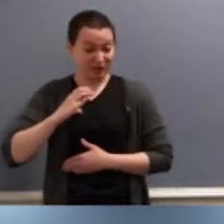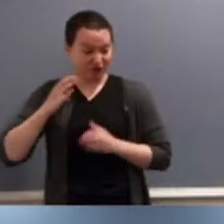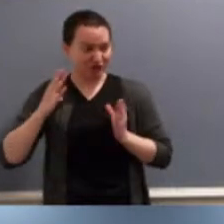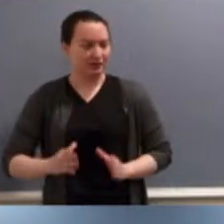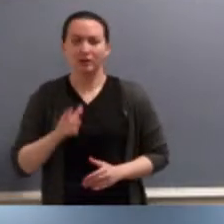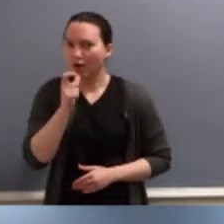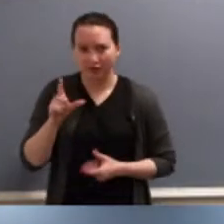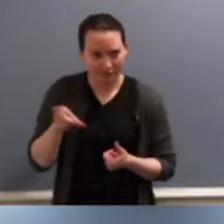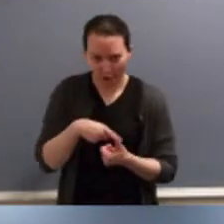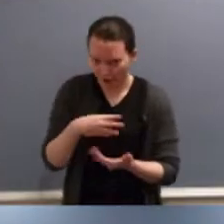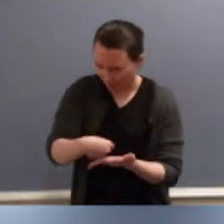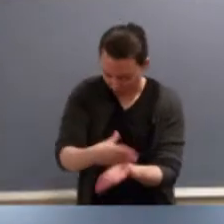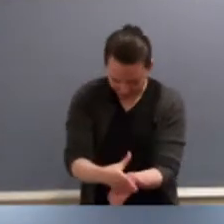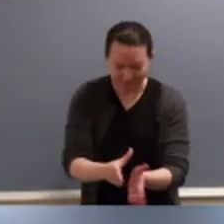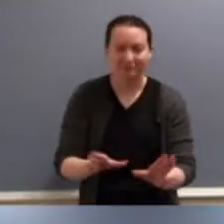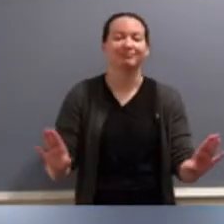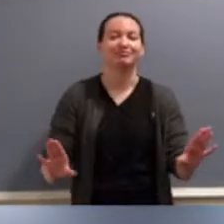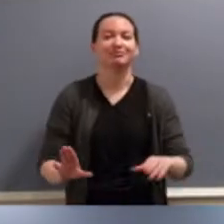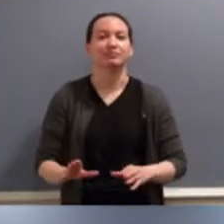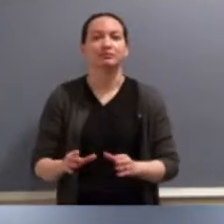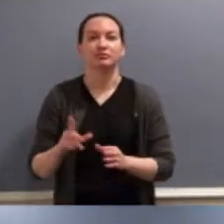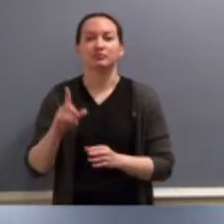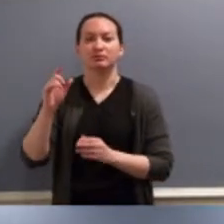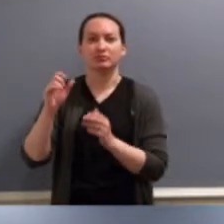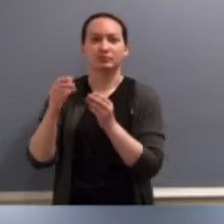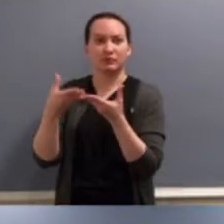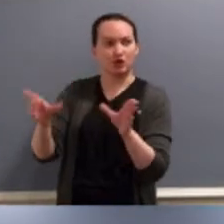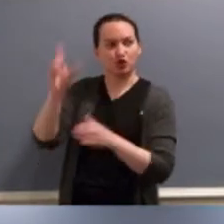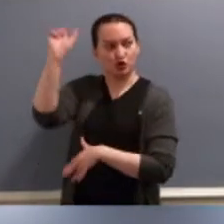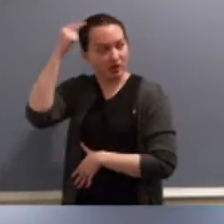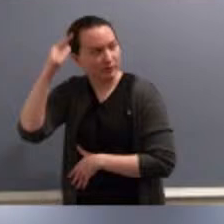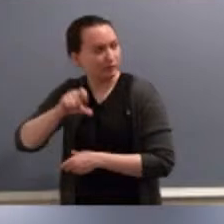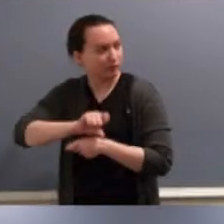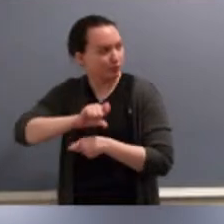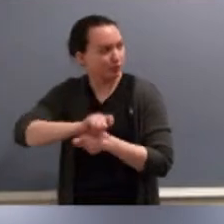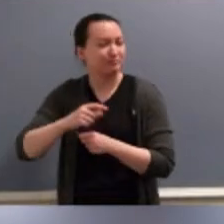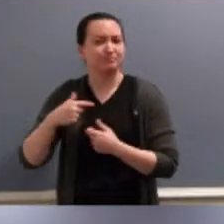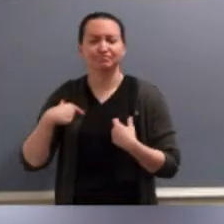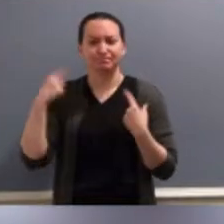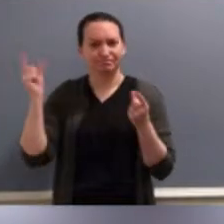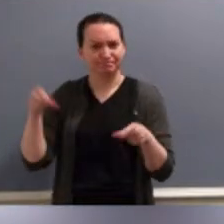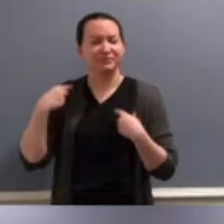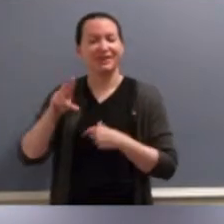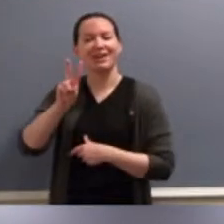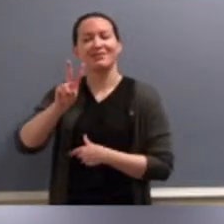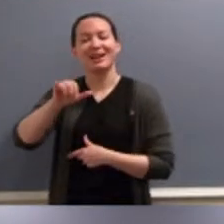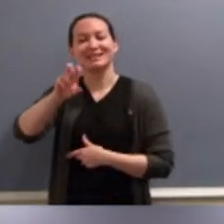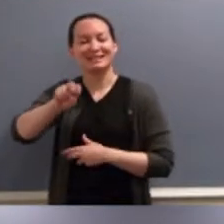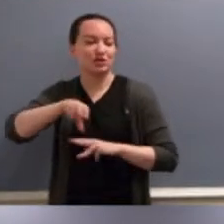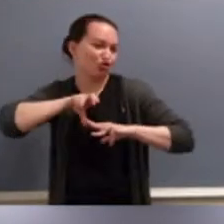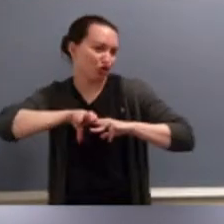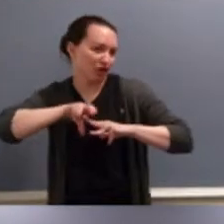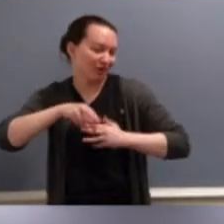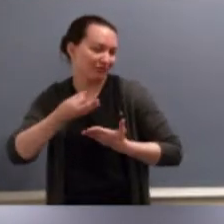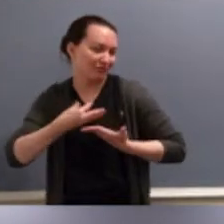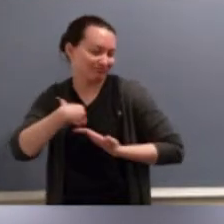first budget was a government entity I've been the vice chair of the finance committee for the city